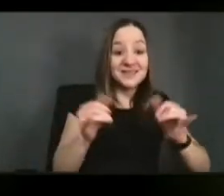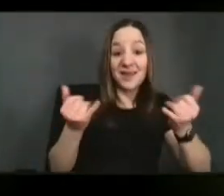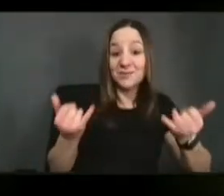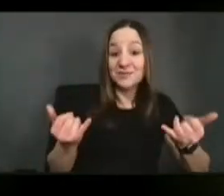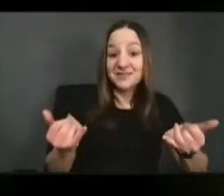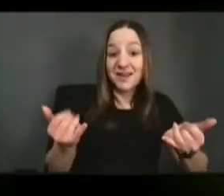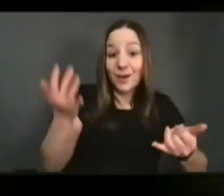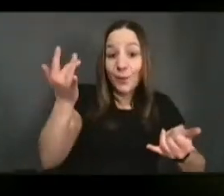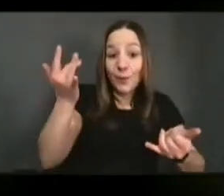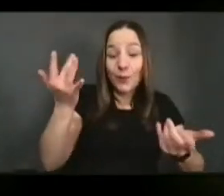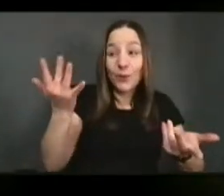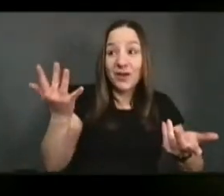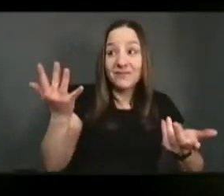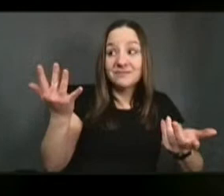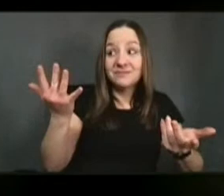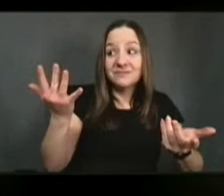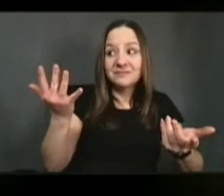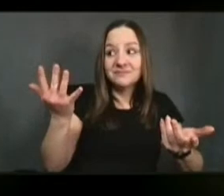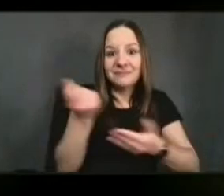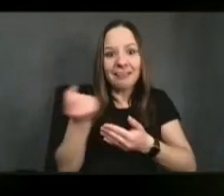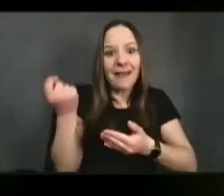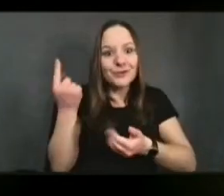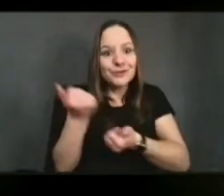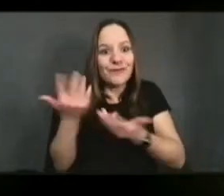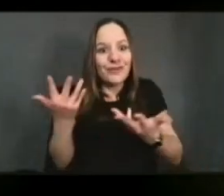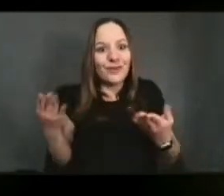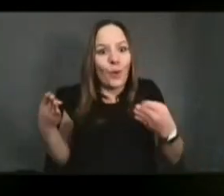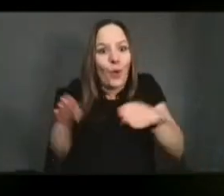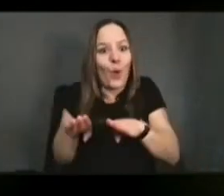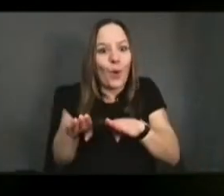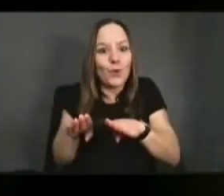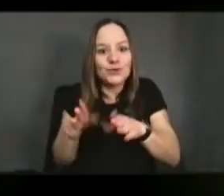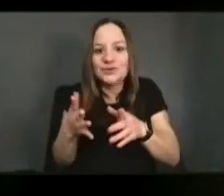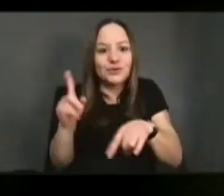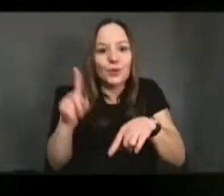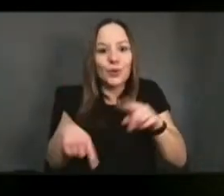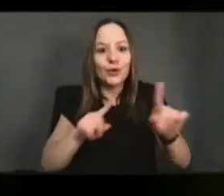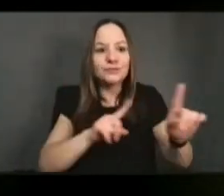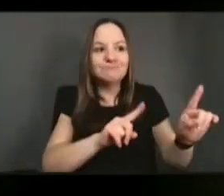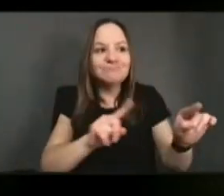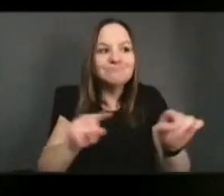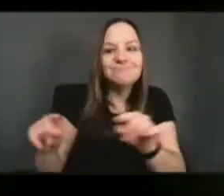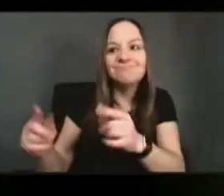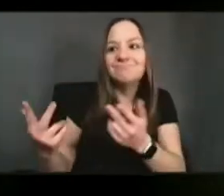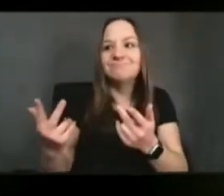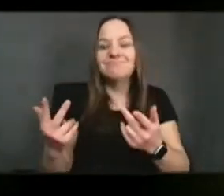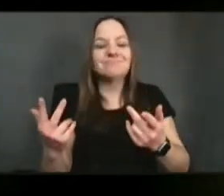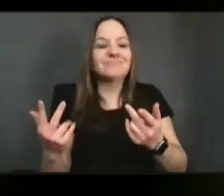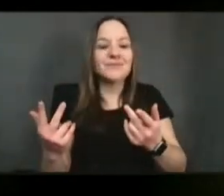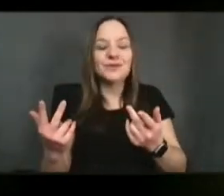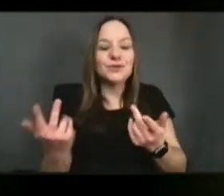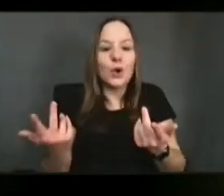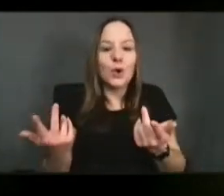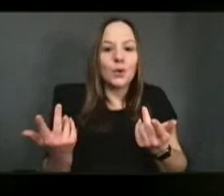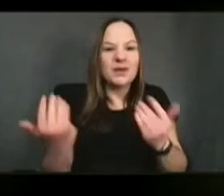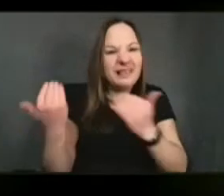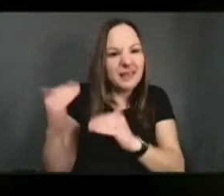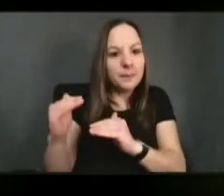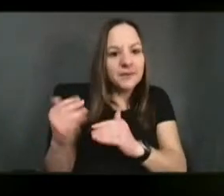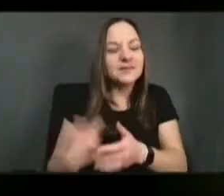numbers we have. Today We worked. The numbers we have today is because everything was closed. You couldn't go